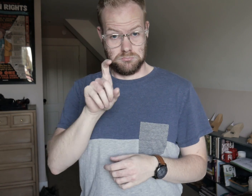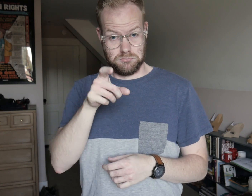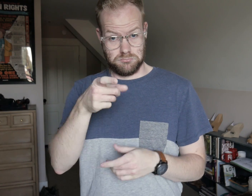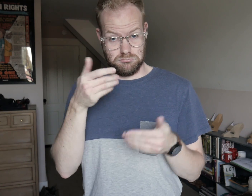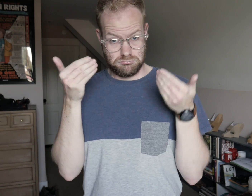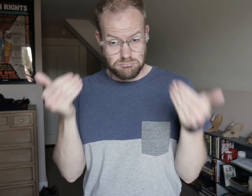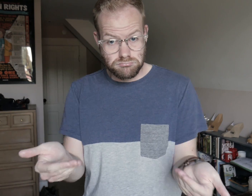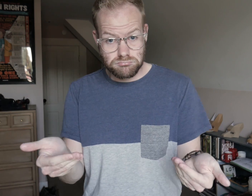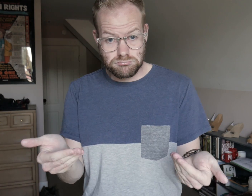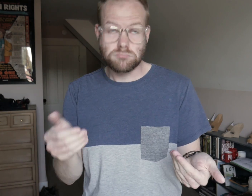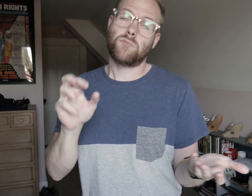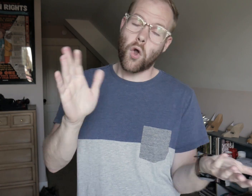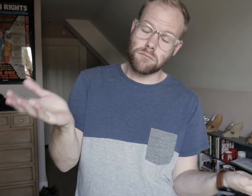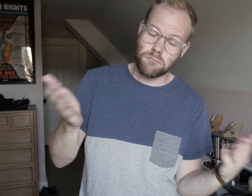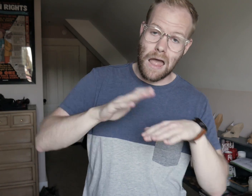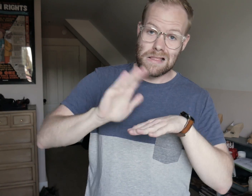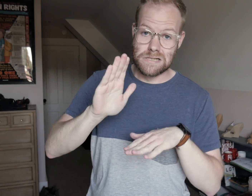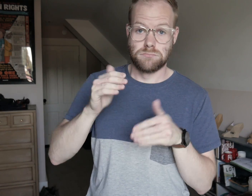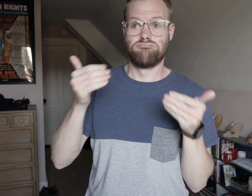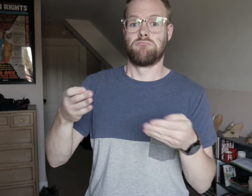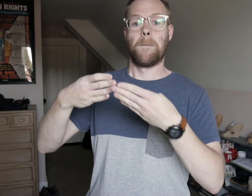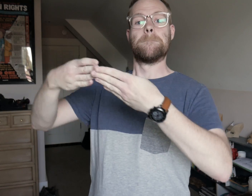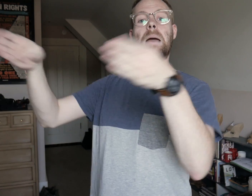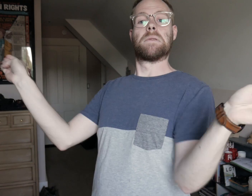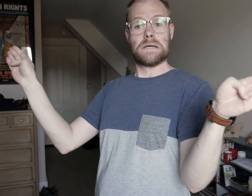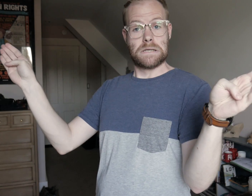Would you do it? Or at least, make it public?